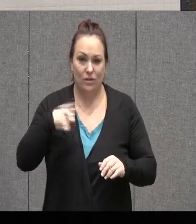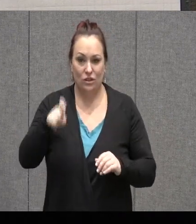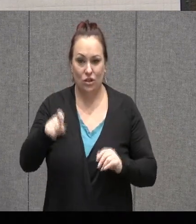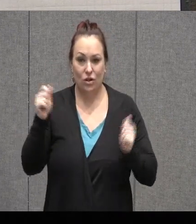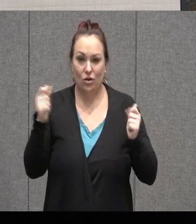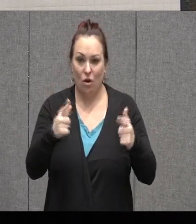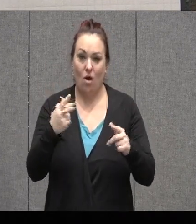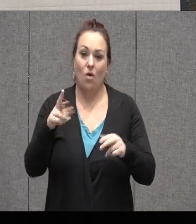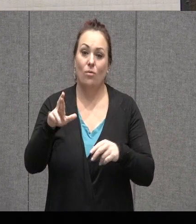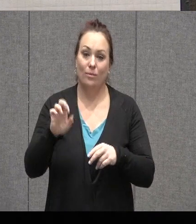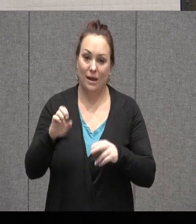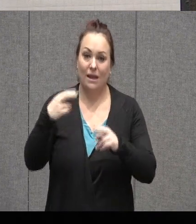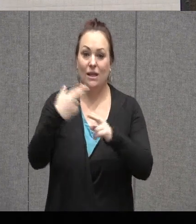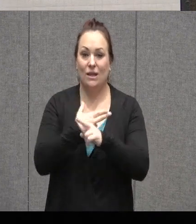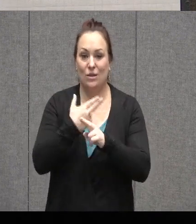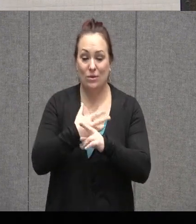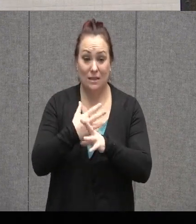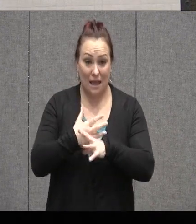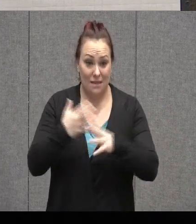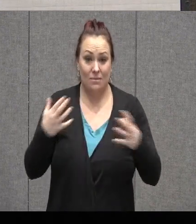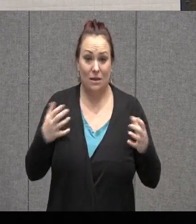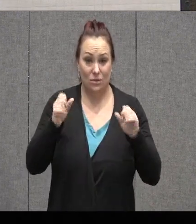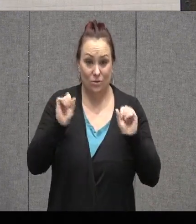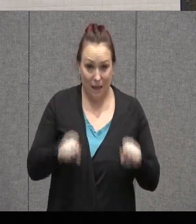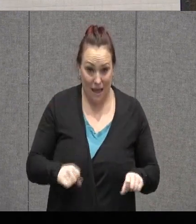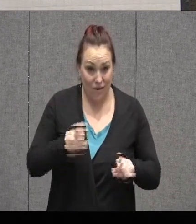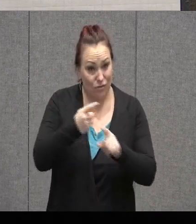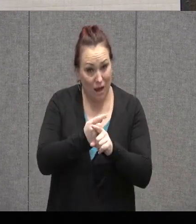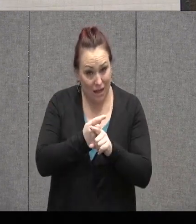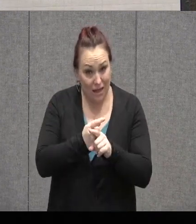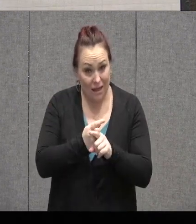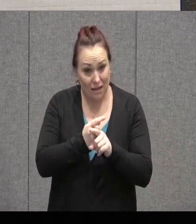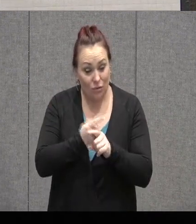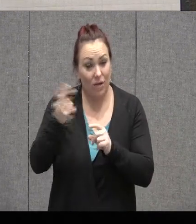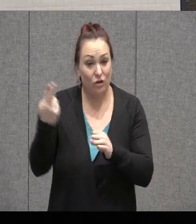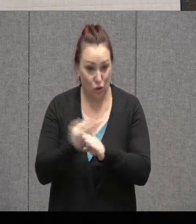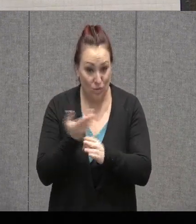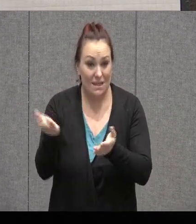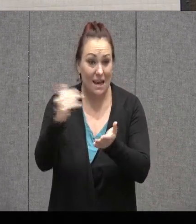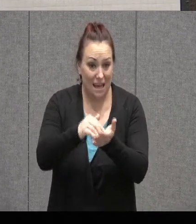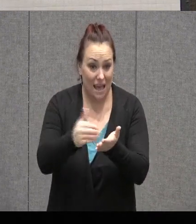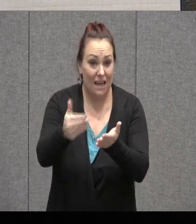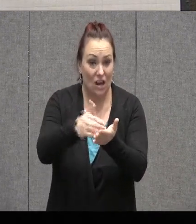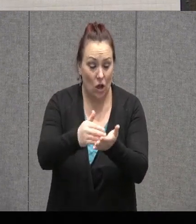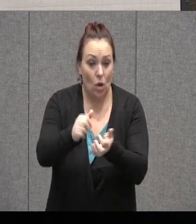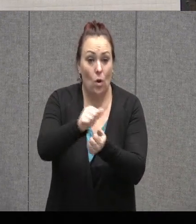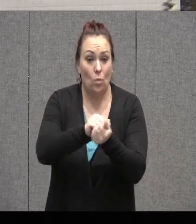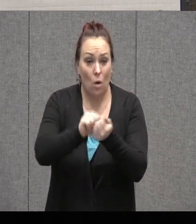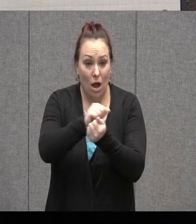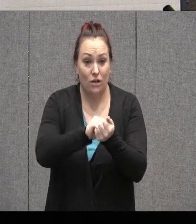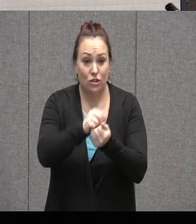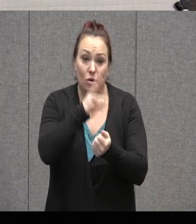We should all reuse as much as we can, right. That means use it again. Wash out that water bottle and use it again.